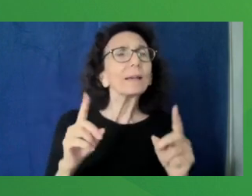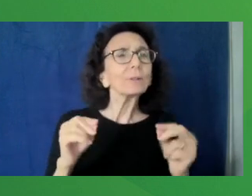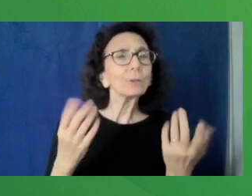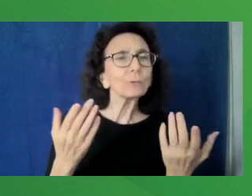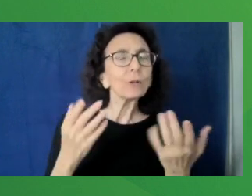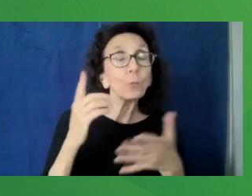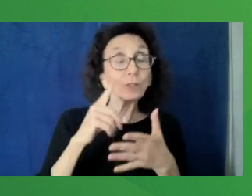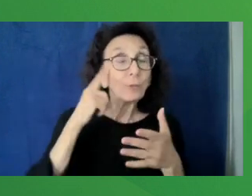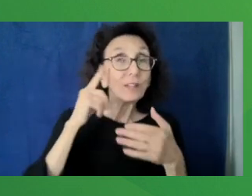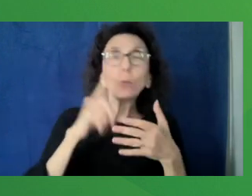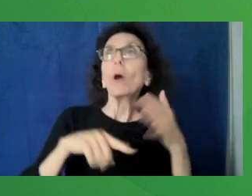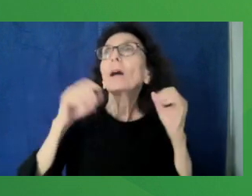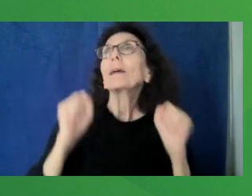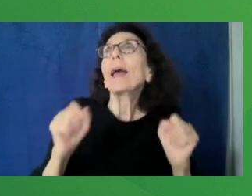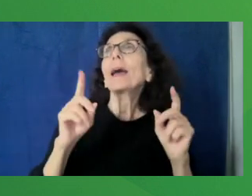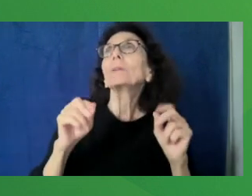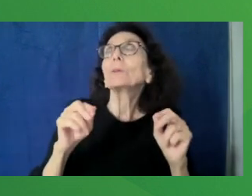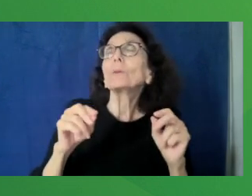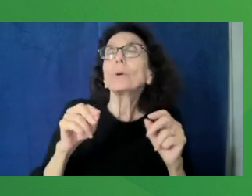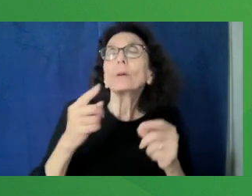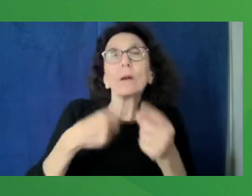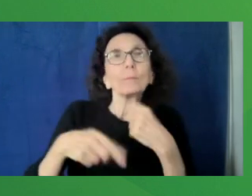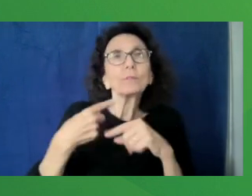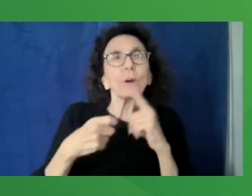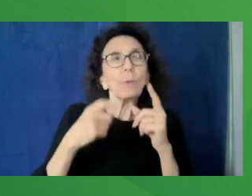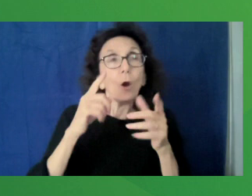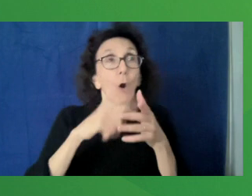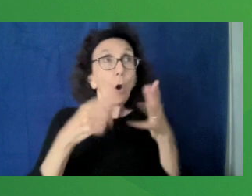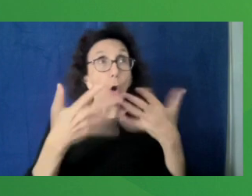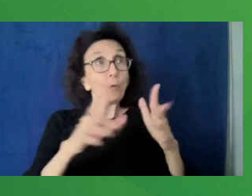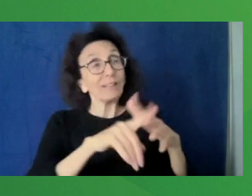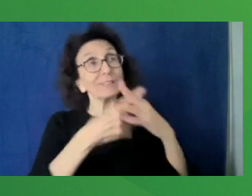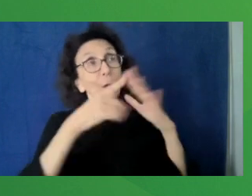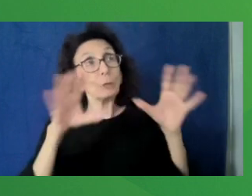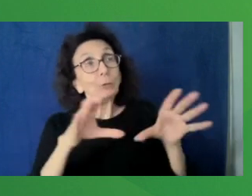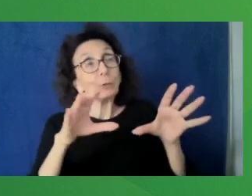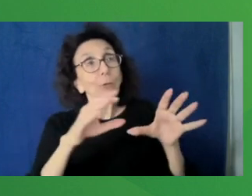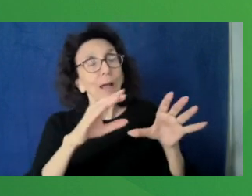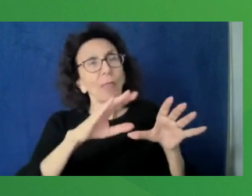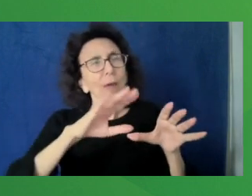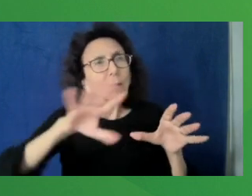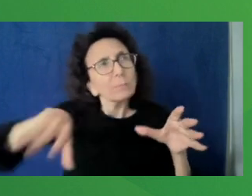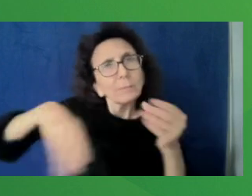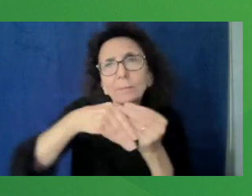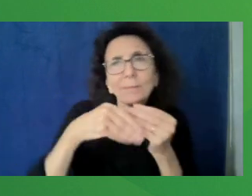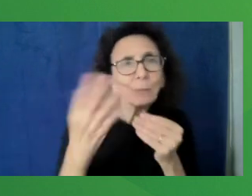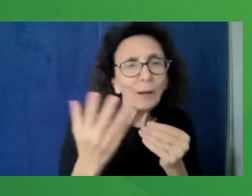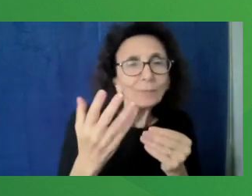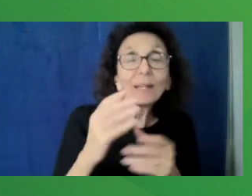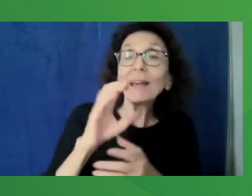is grounded in what is already being done. The environmental justice movement is decades old.